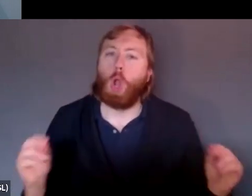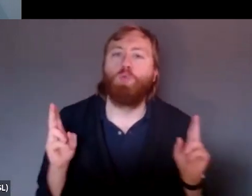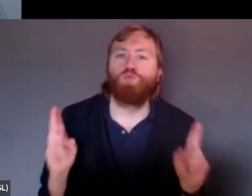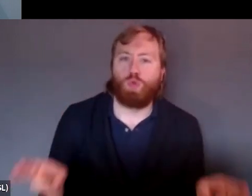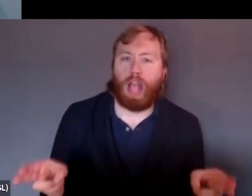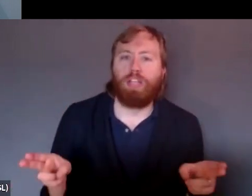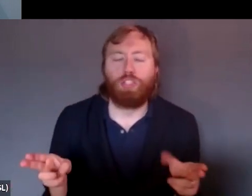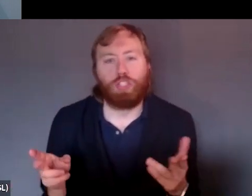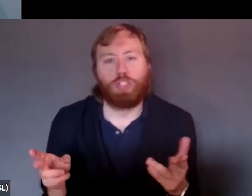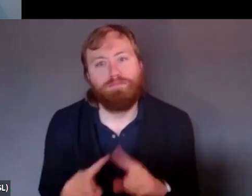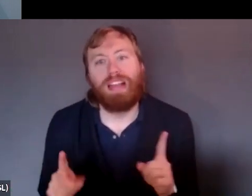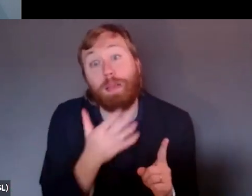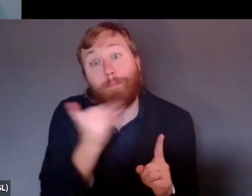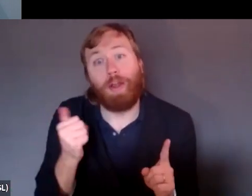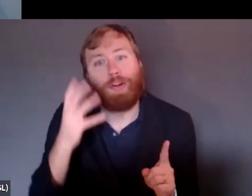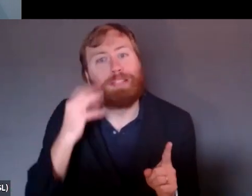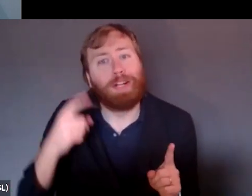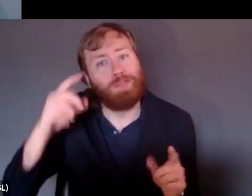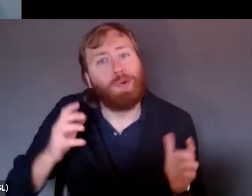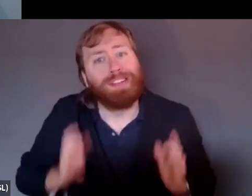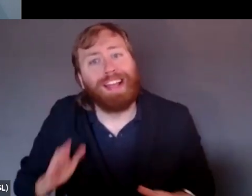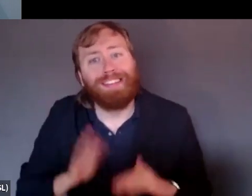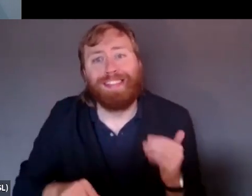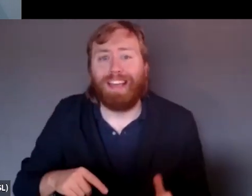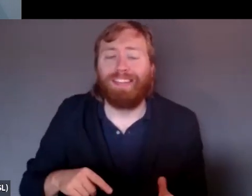for the client and for us except the very end.